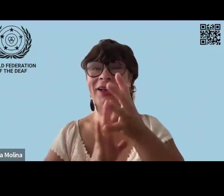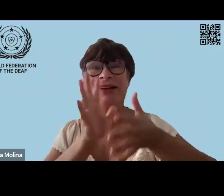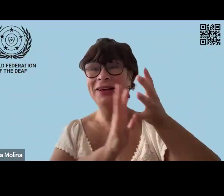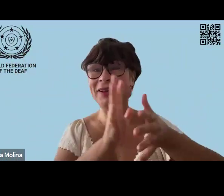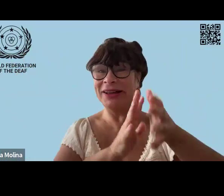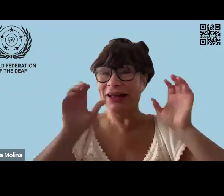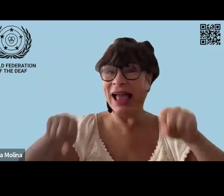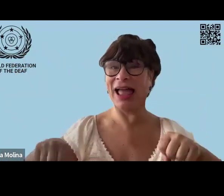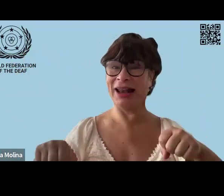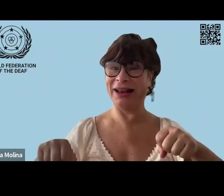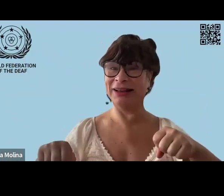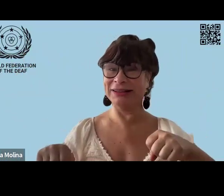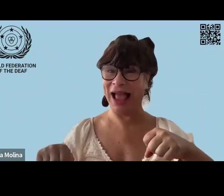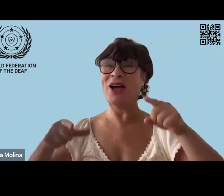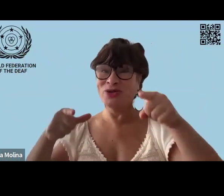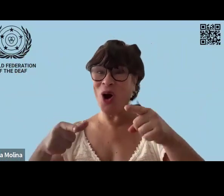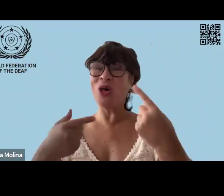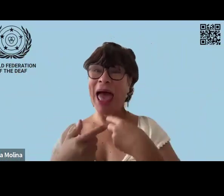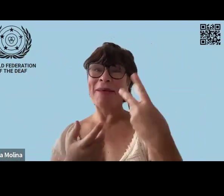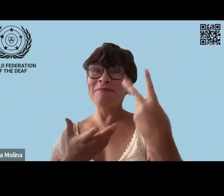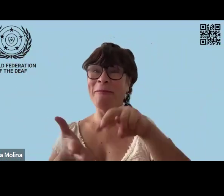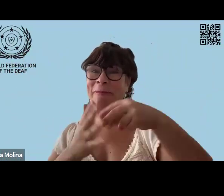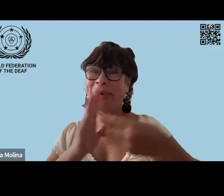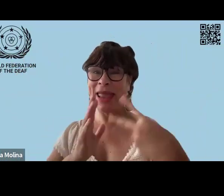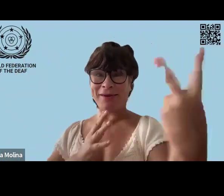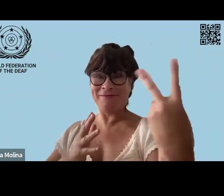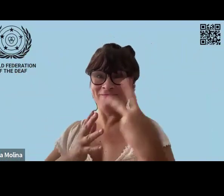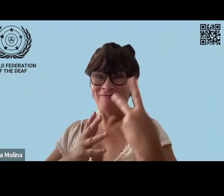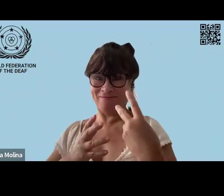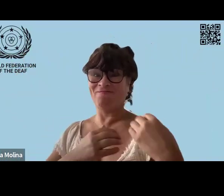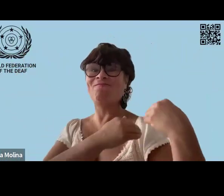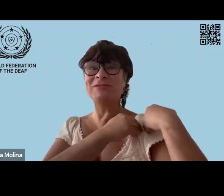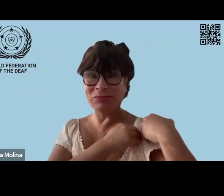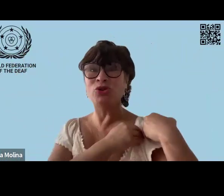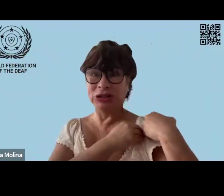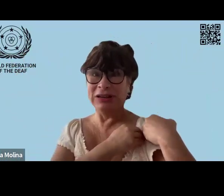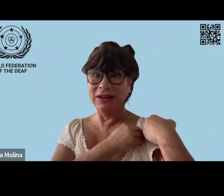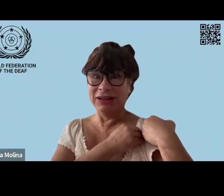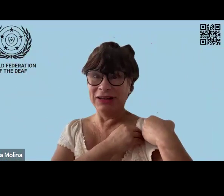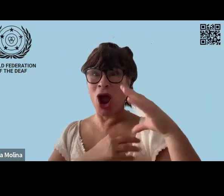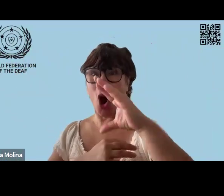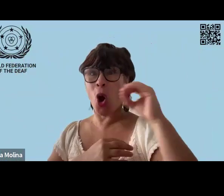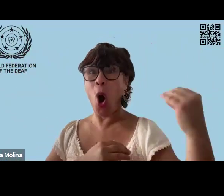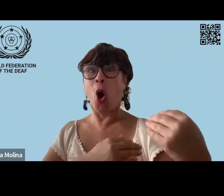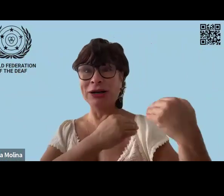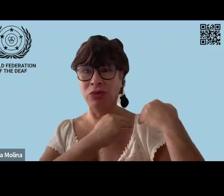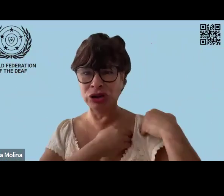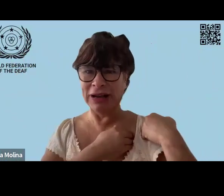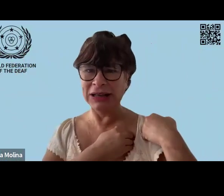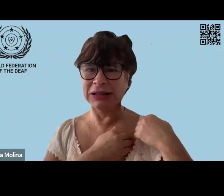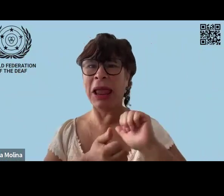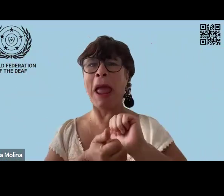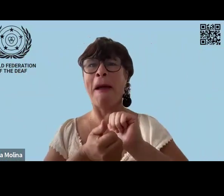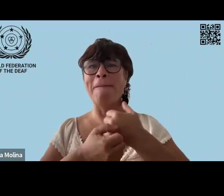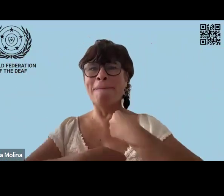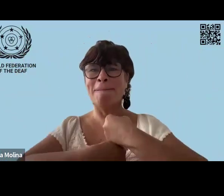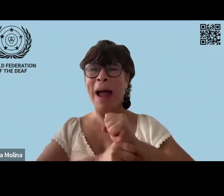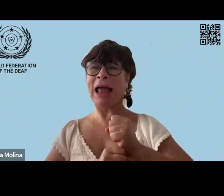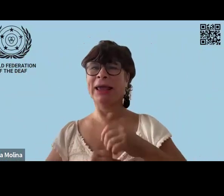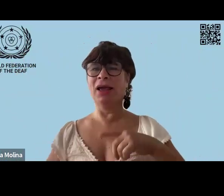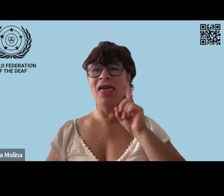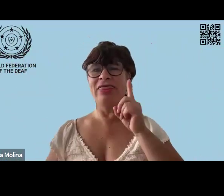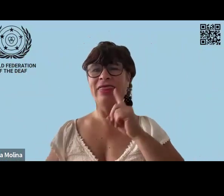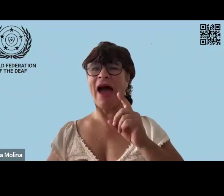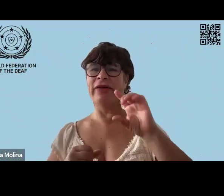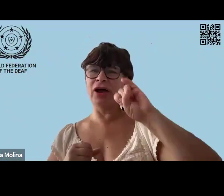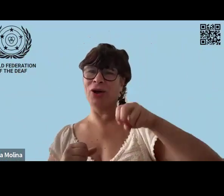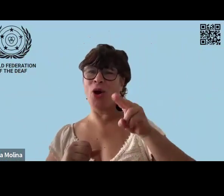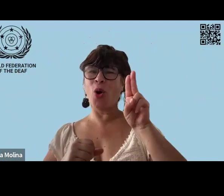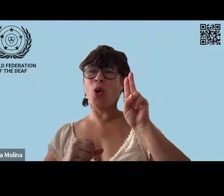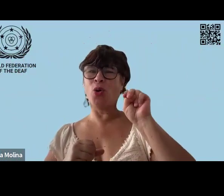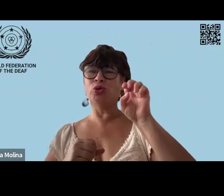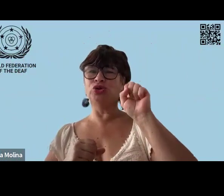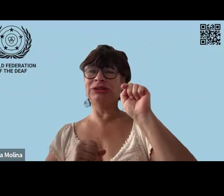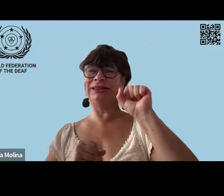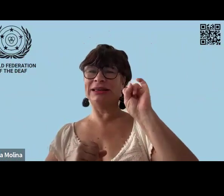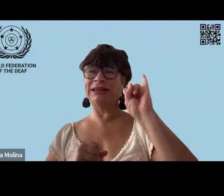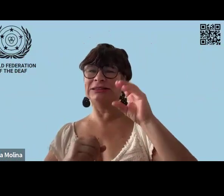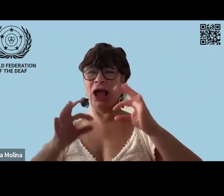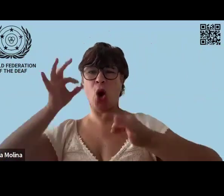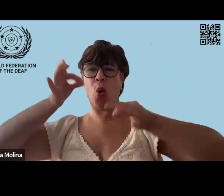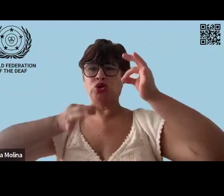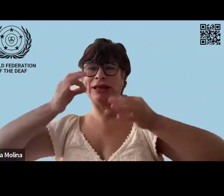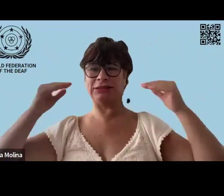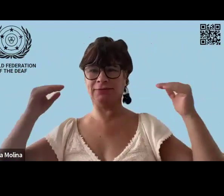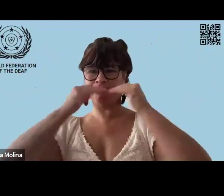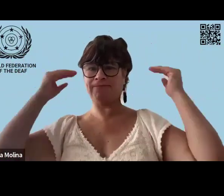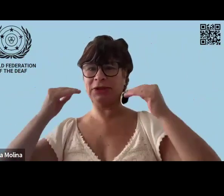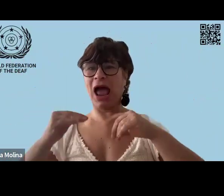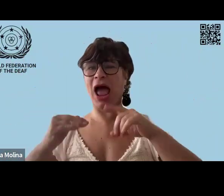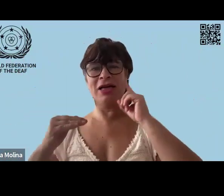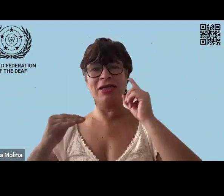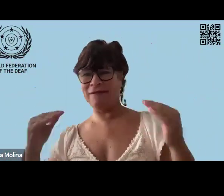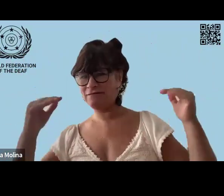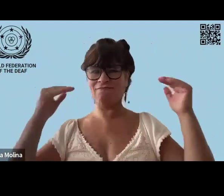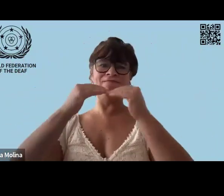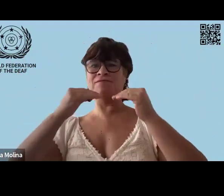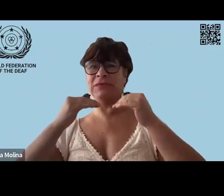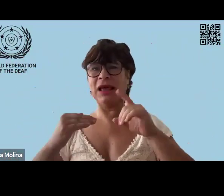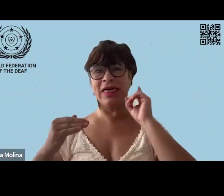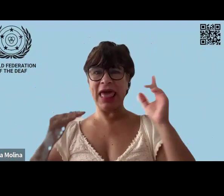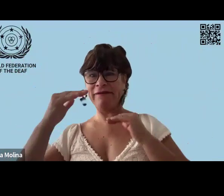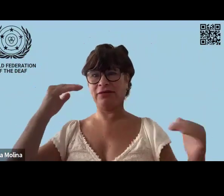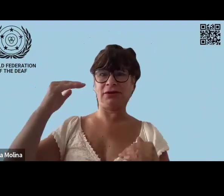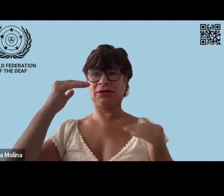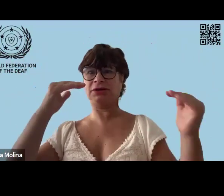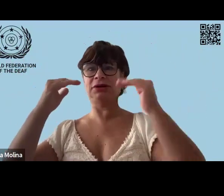Sign language is different in various countries, and I think it's really important that we value the language that they're coming from and we need to take responsibility and co-responsibility for making deaf justice for women.